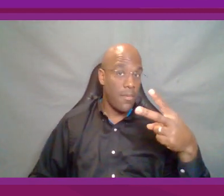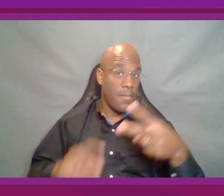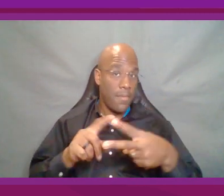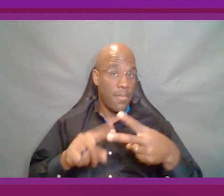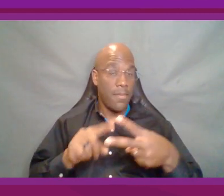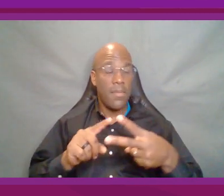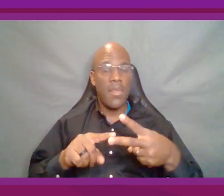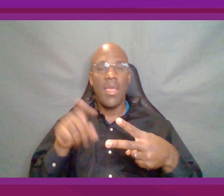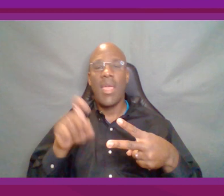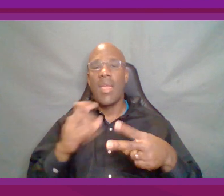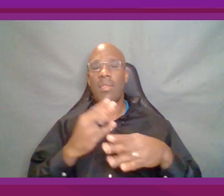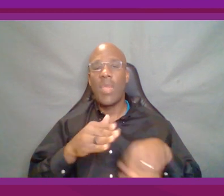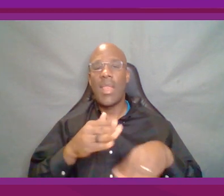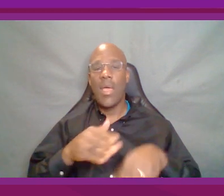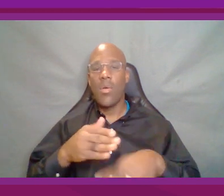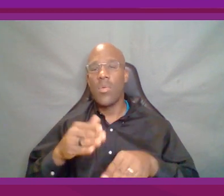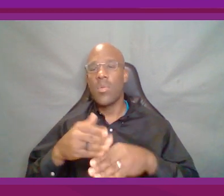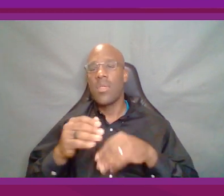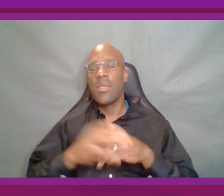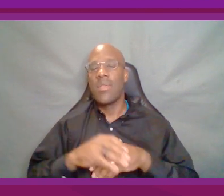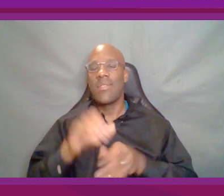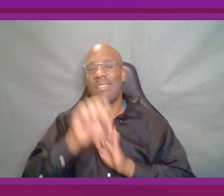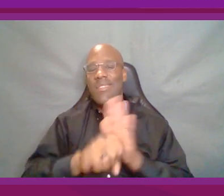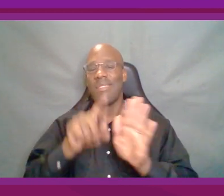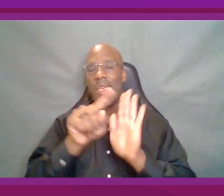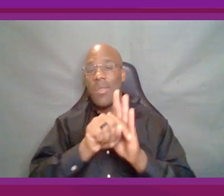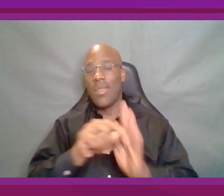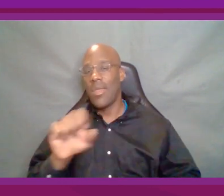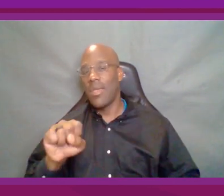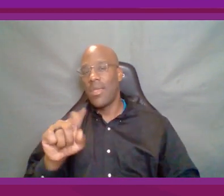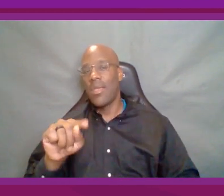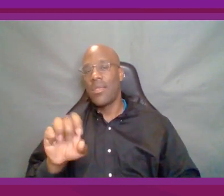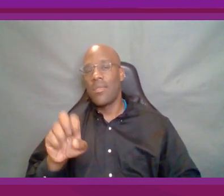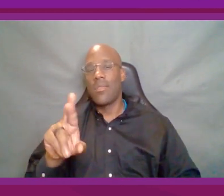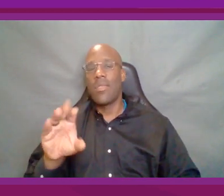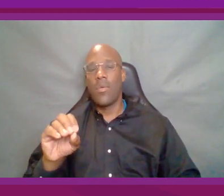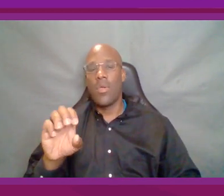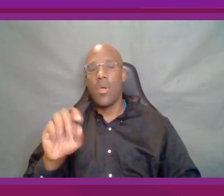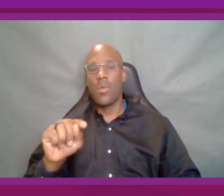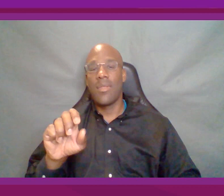I had to well, break down the stereotypes of what a deaf